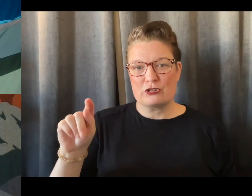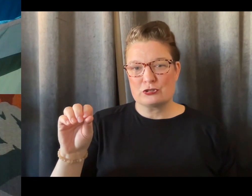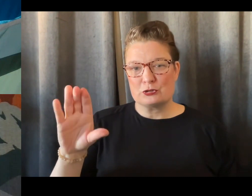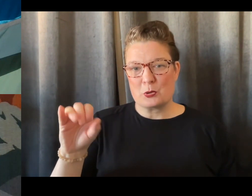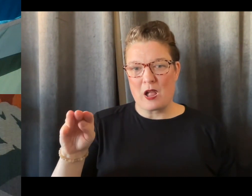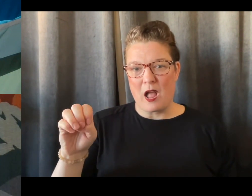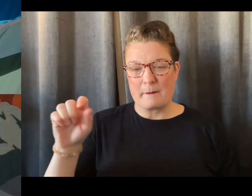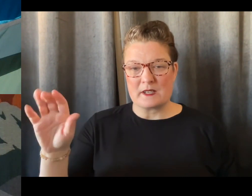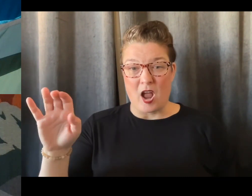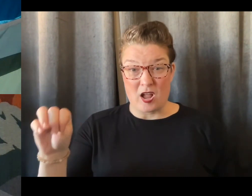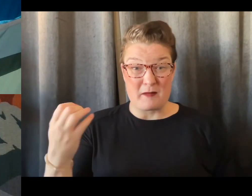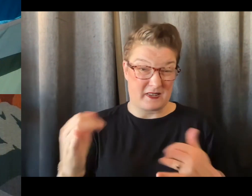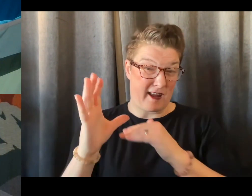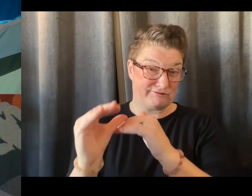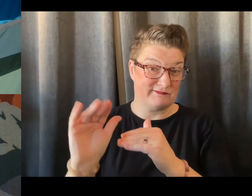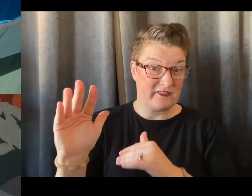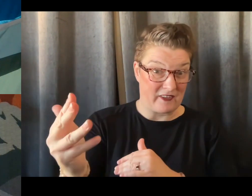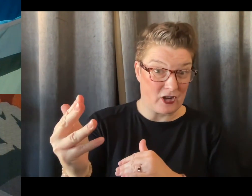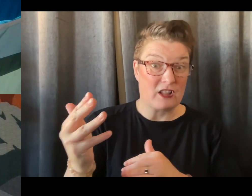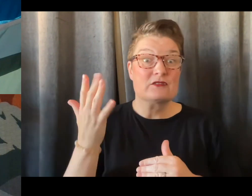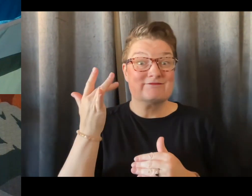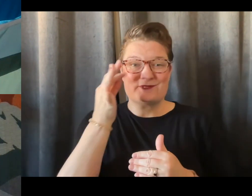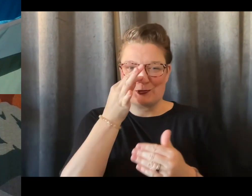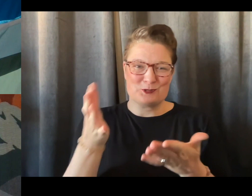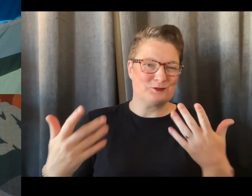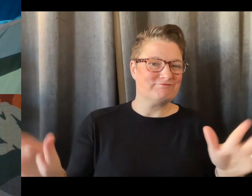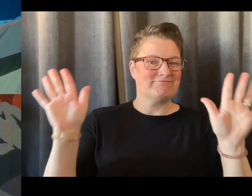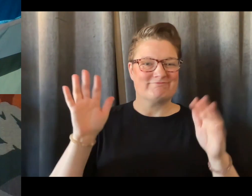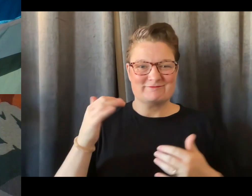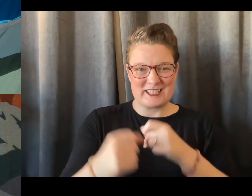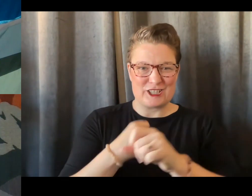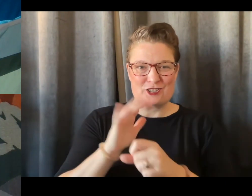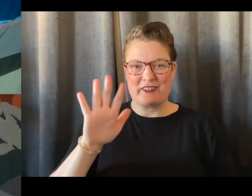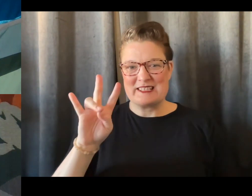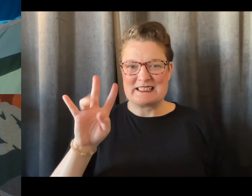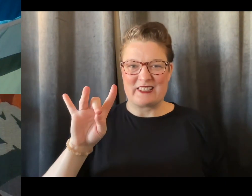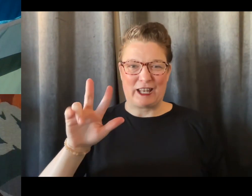We are in the final waning months of 5783, so there are just a couple